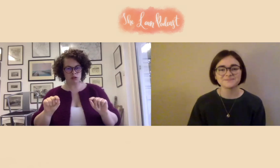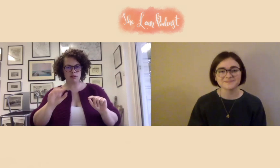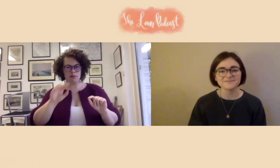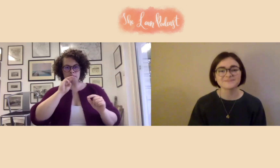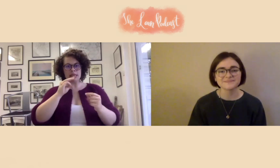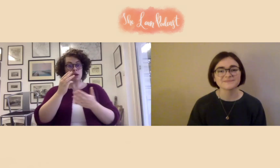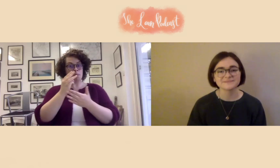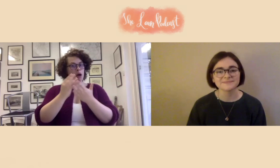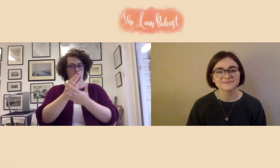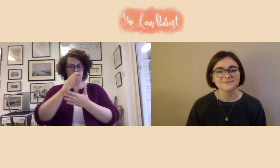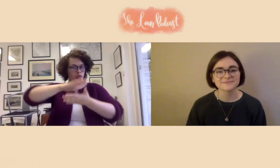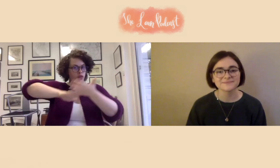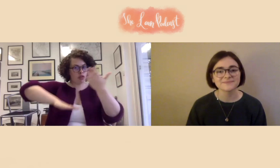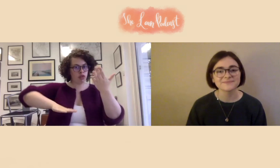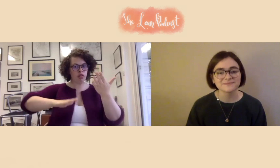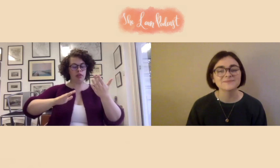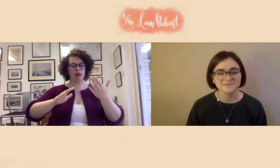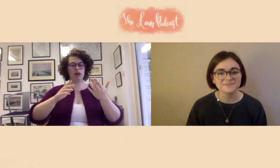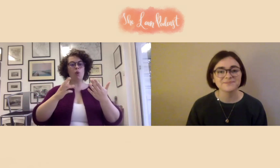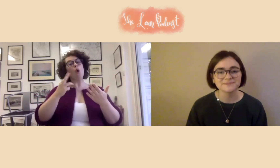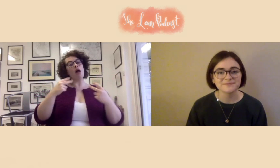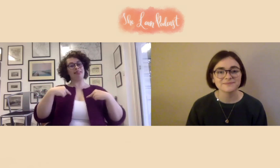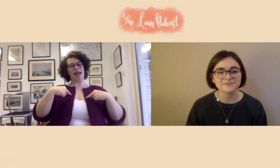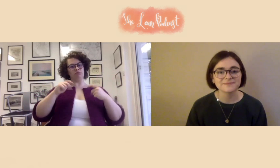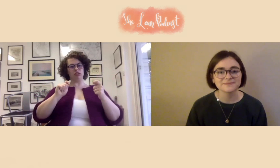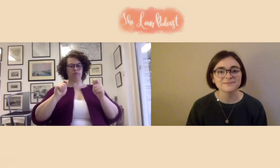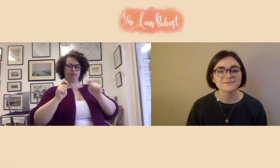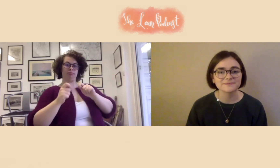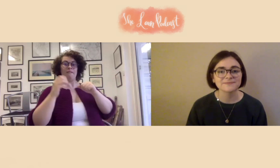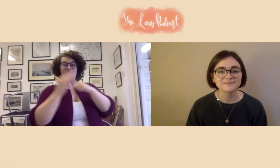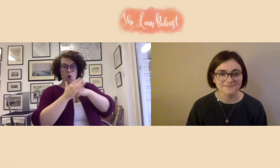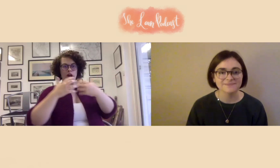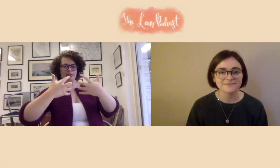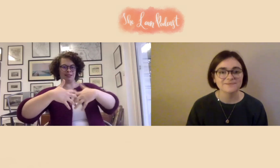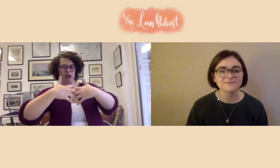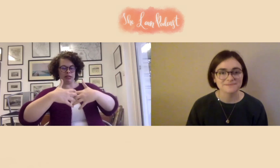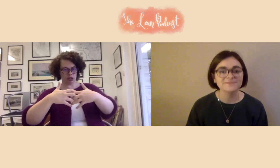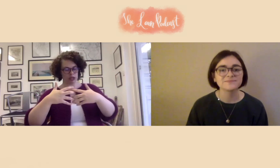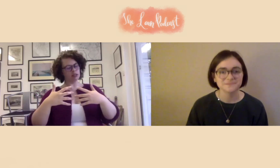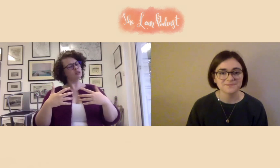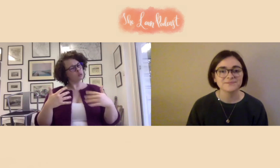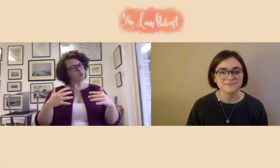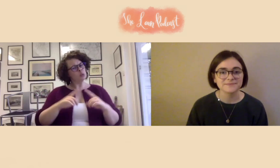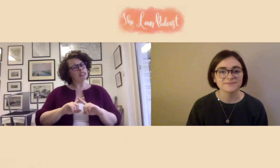There are short nuances that are dropped or missed. And I, myself, I'm trying to adapt